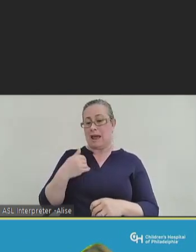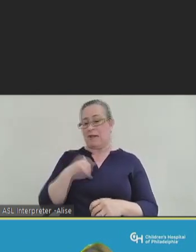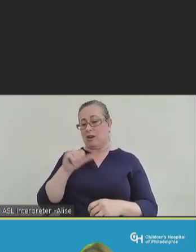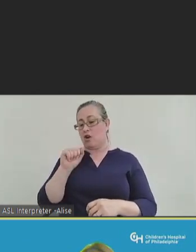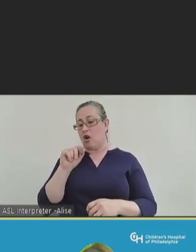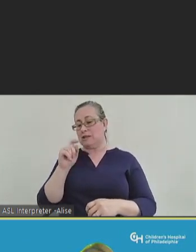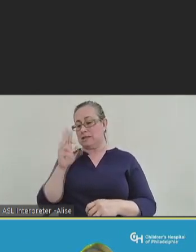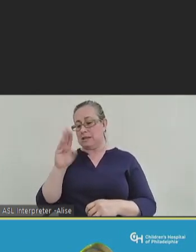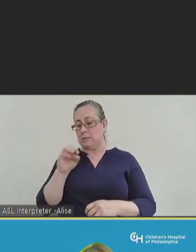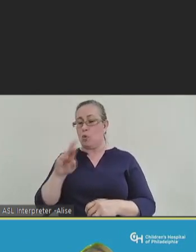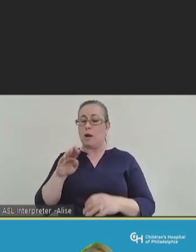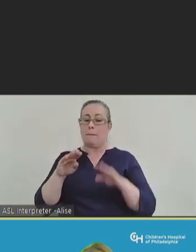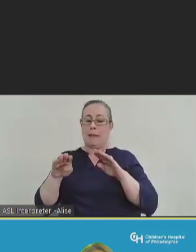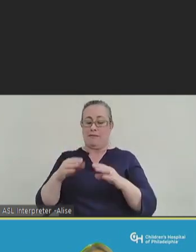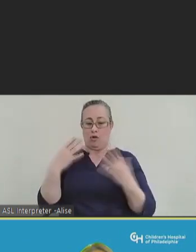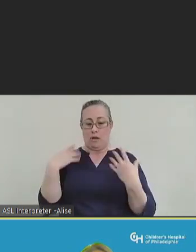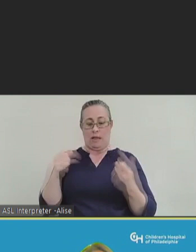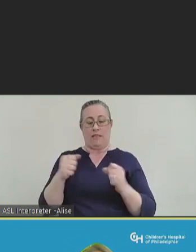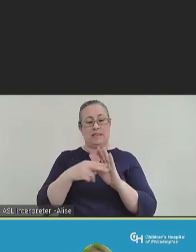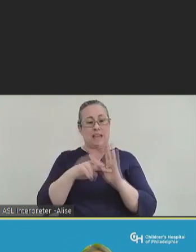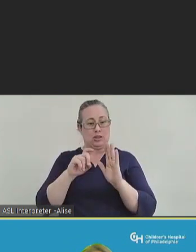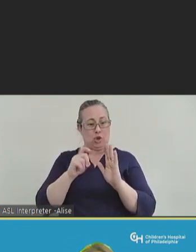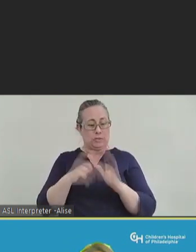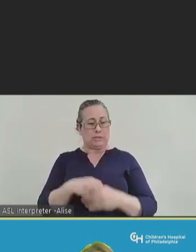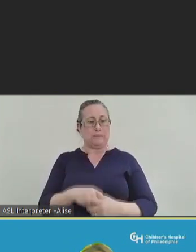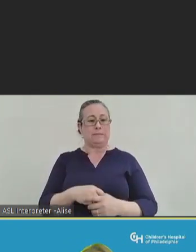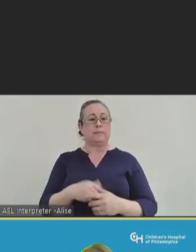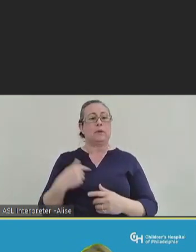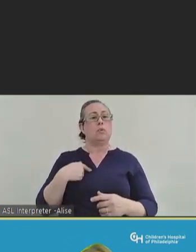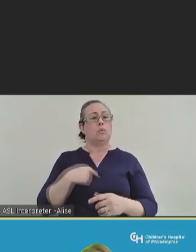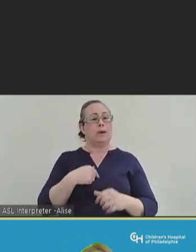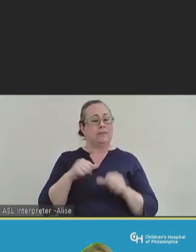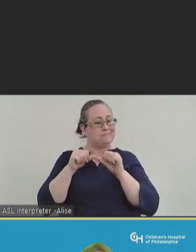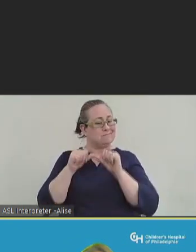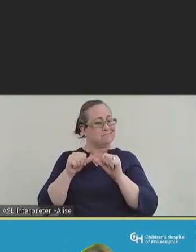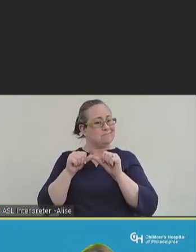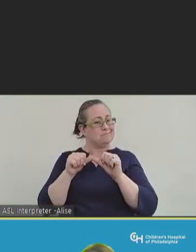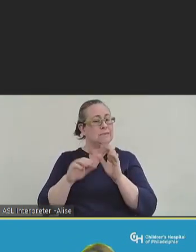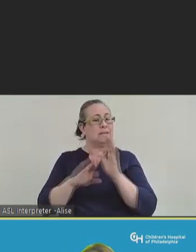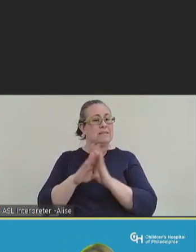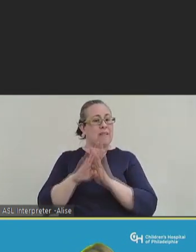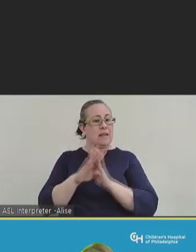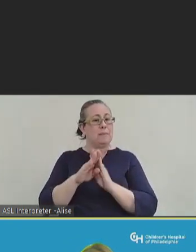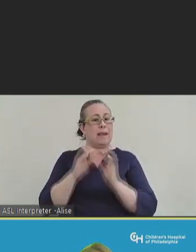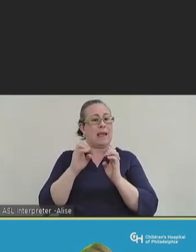health diagnosis. We have remained diligent in developing educational resources obtainable to the